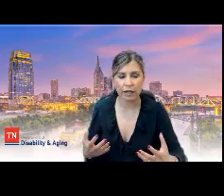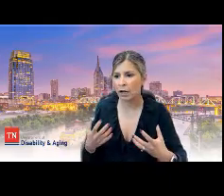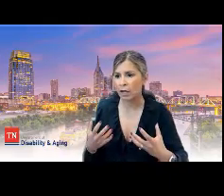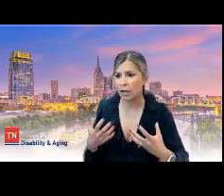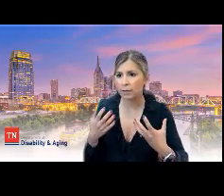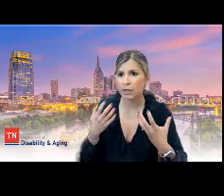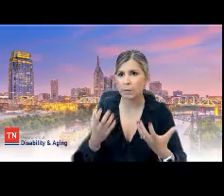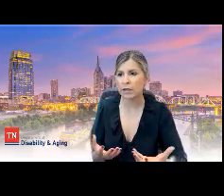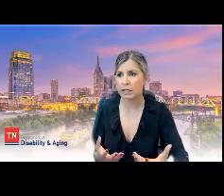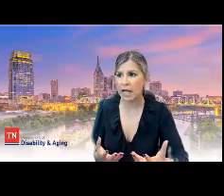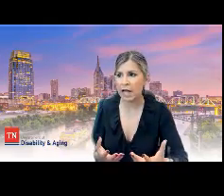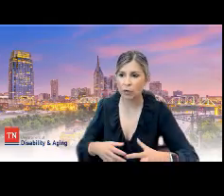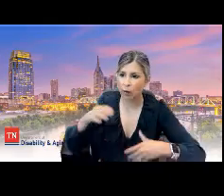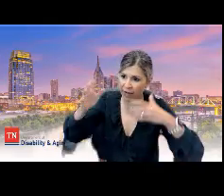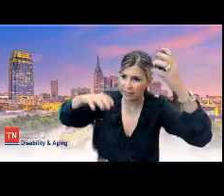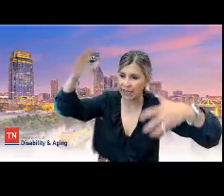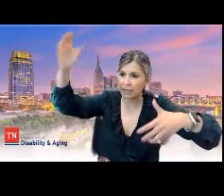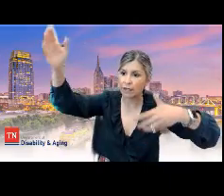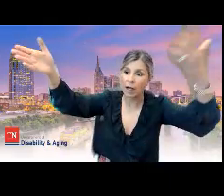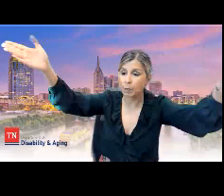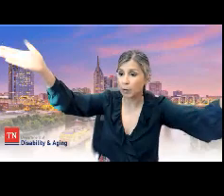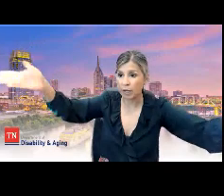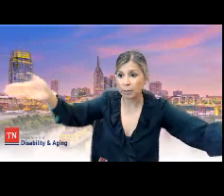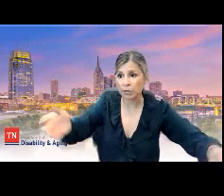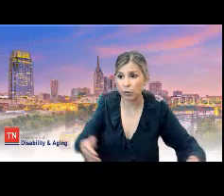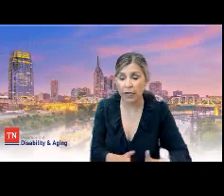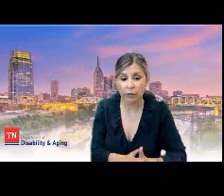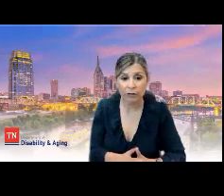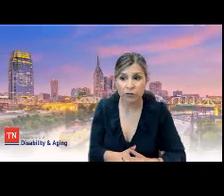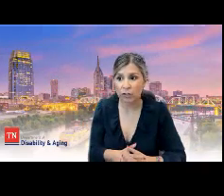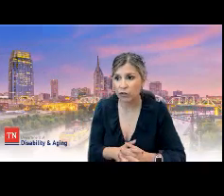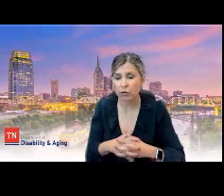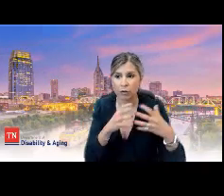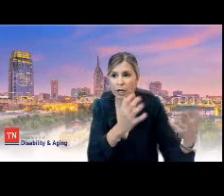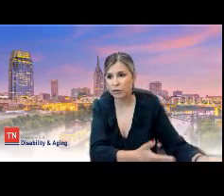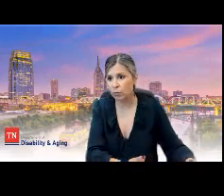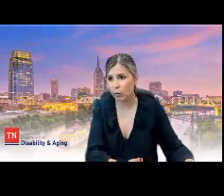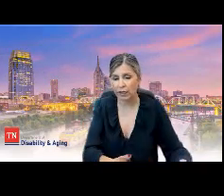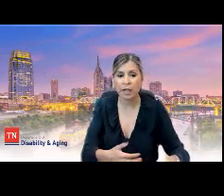having a way to get a person up onto a playground structure or not a swing.